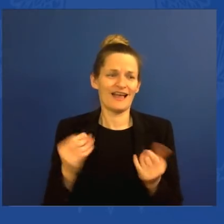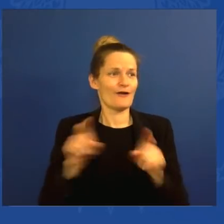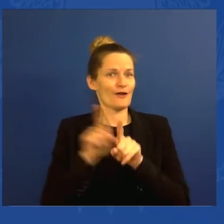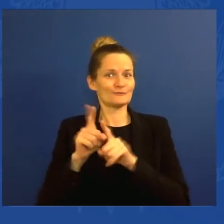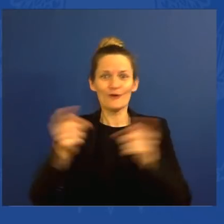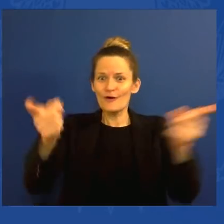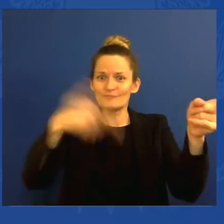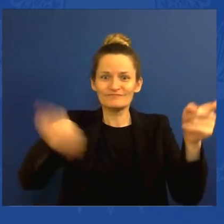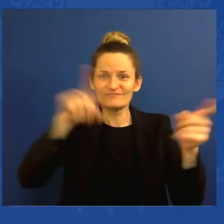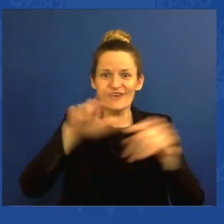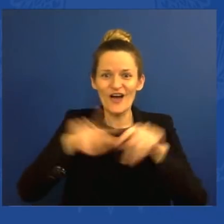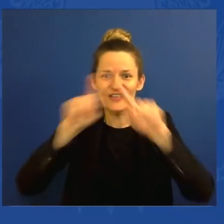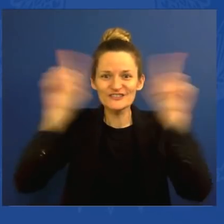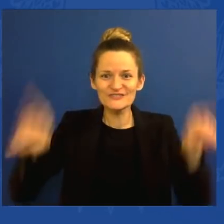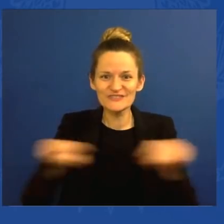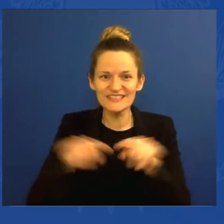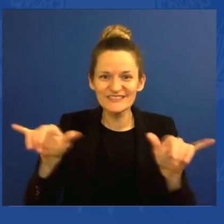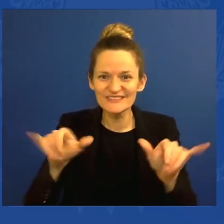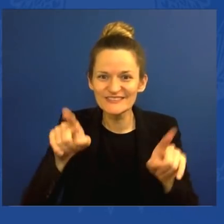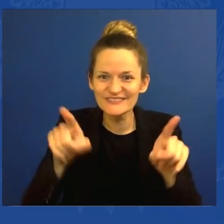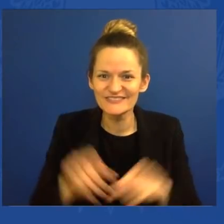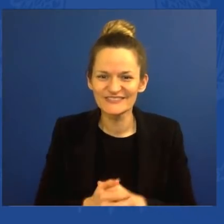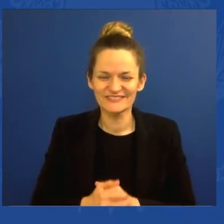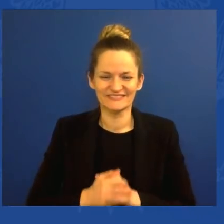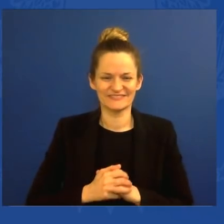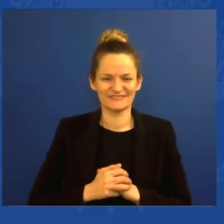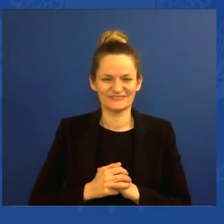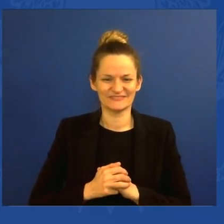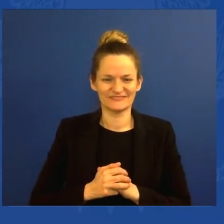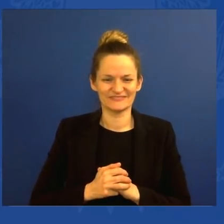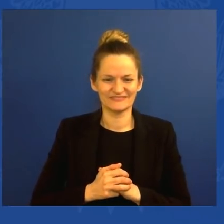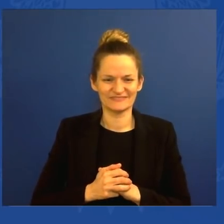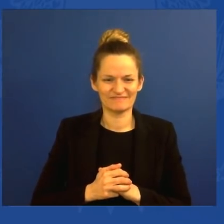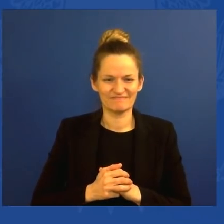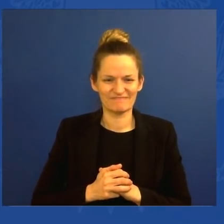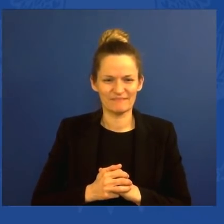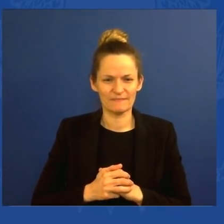I'm pleased to be joined by -- by a group of very distinguished people,